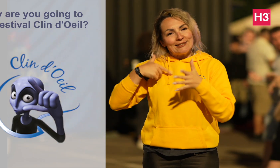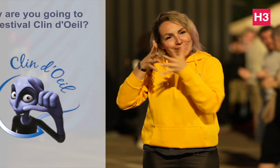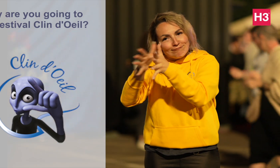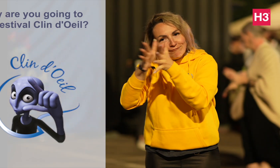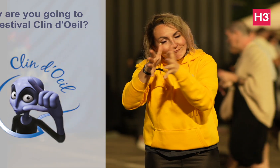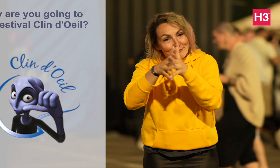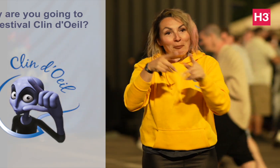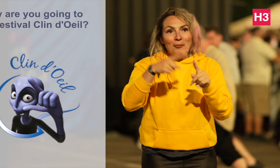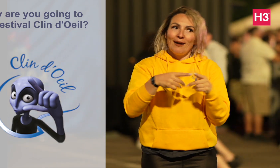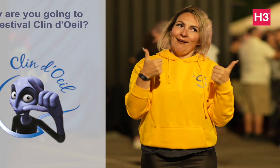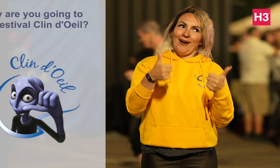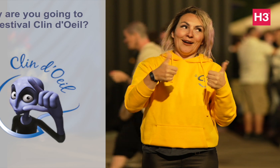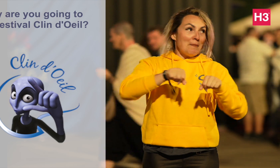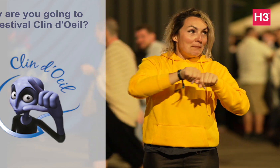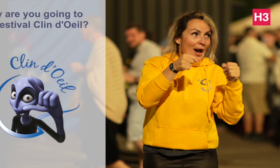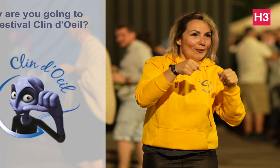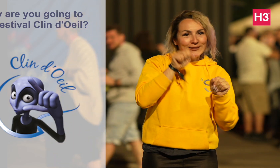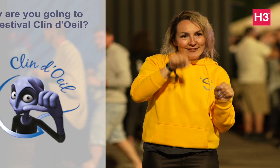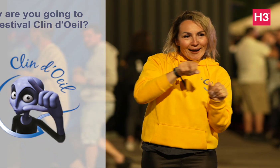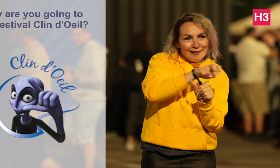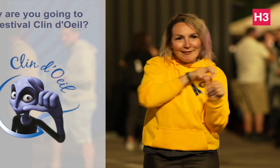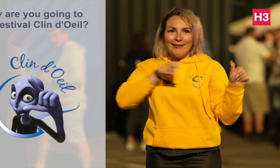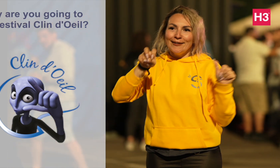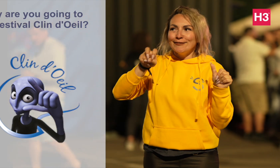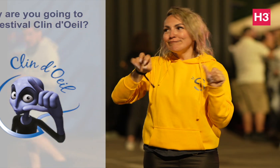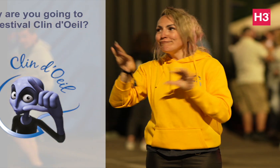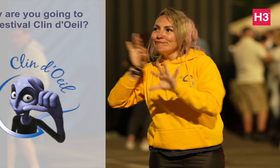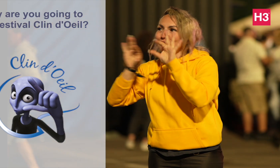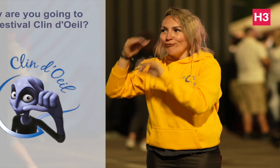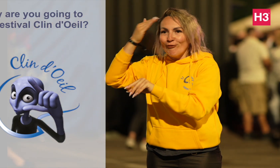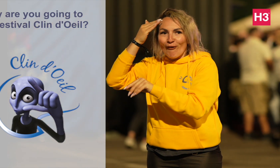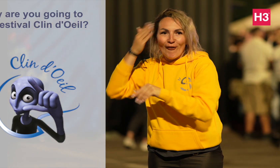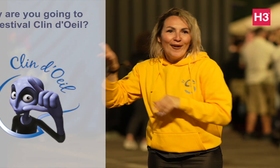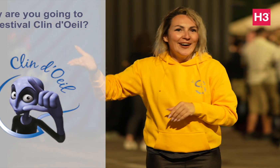I get the chance to socialize and network — connecting with both new